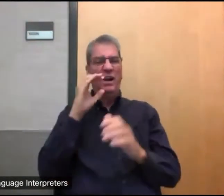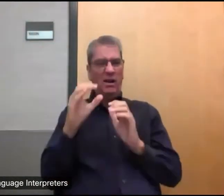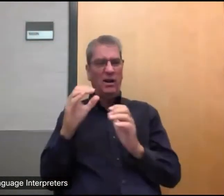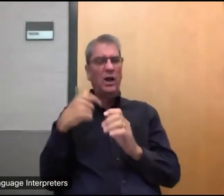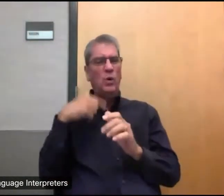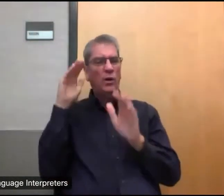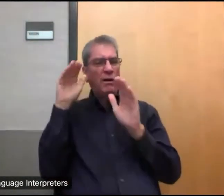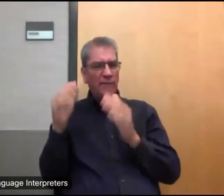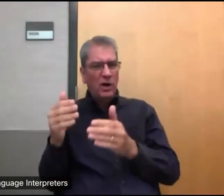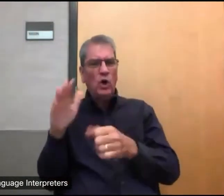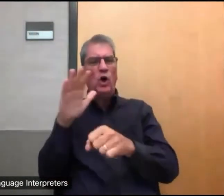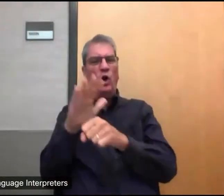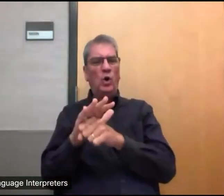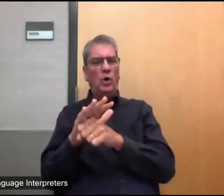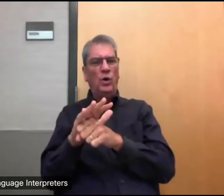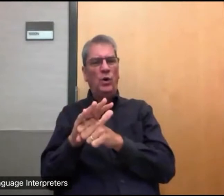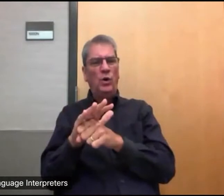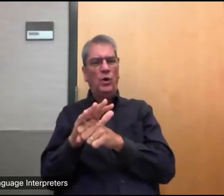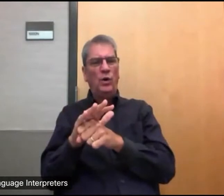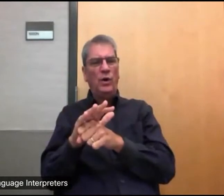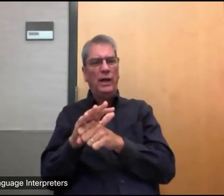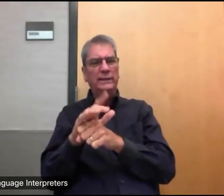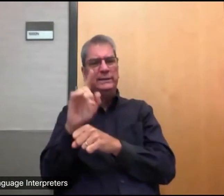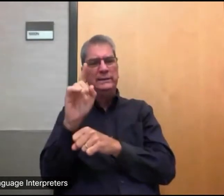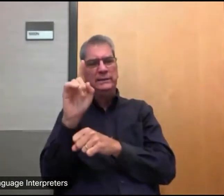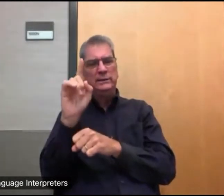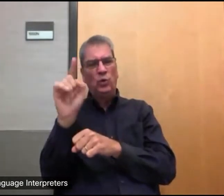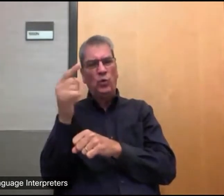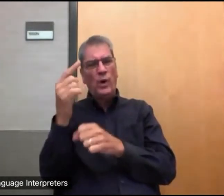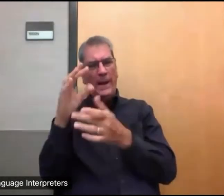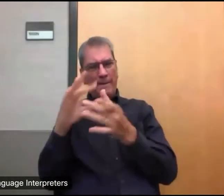that, um, you know, getting it's a single message to very specific audiences. And that